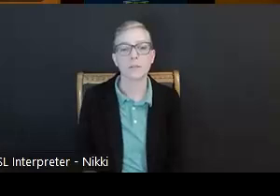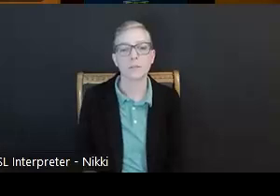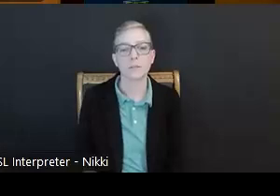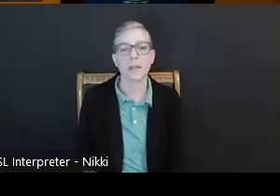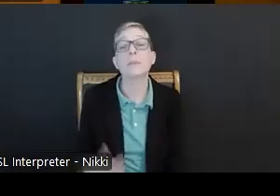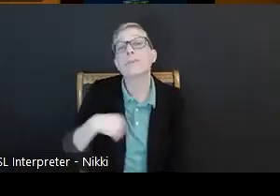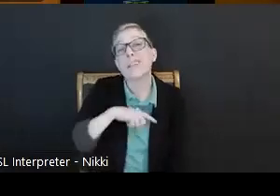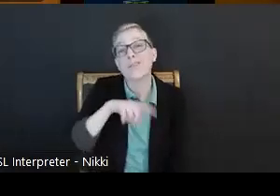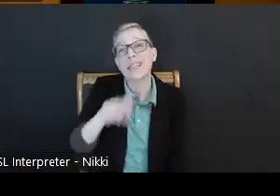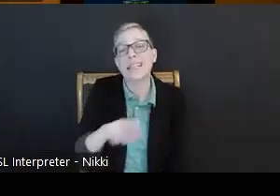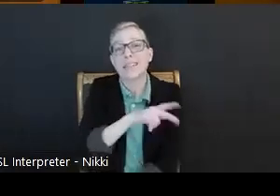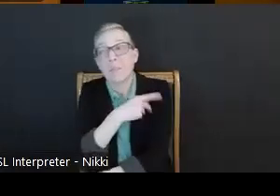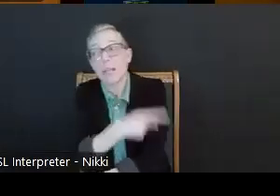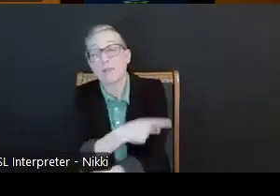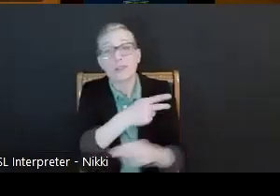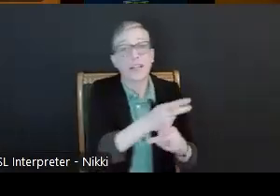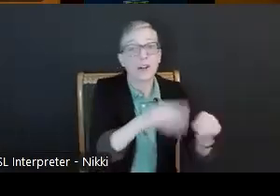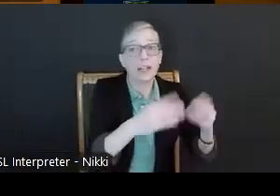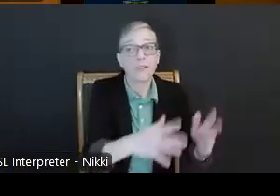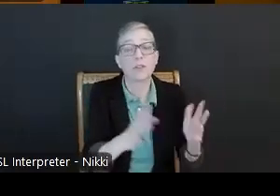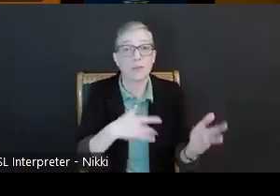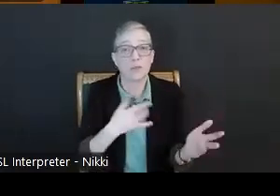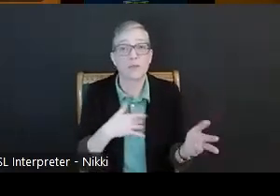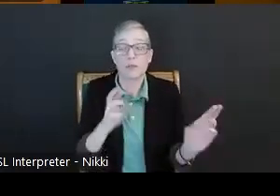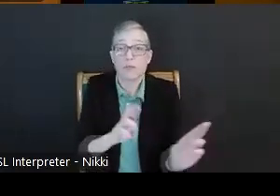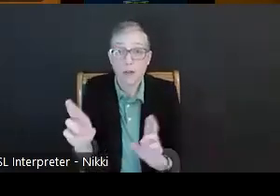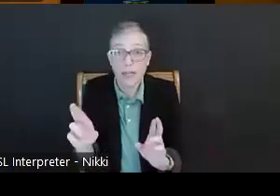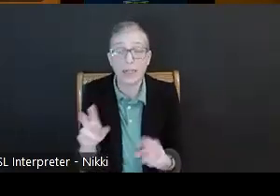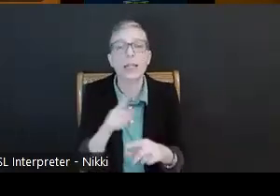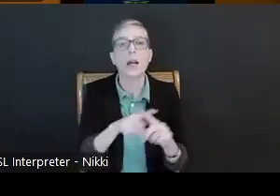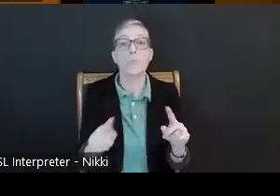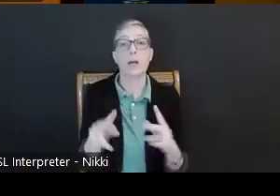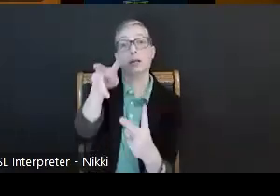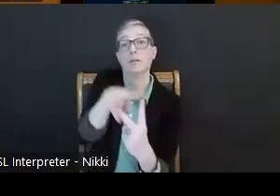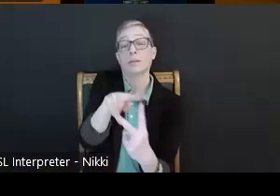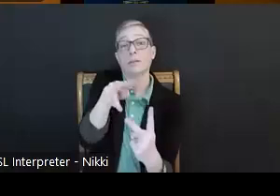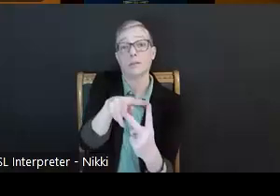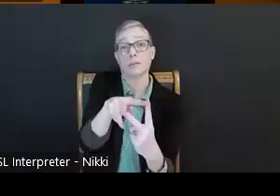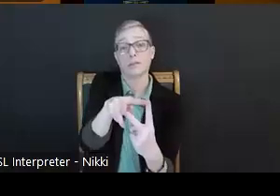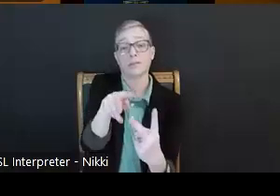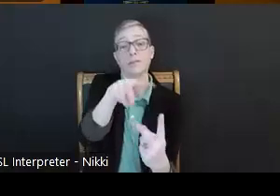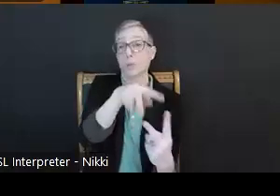about dietic interventions versus individual uh interventions you know there's a different